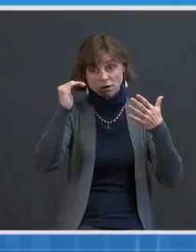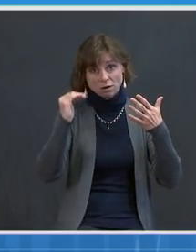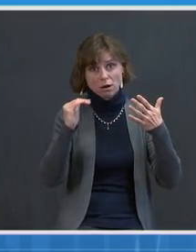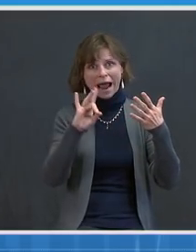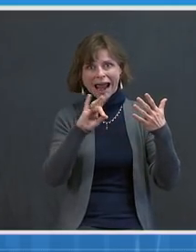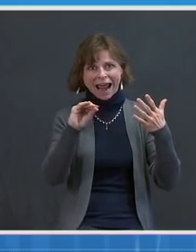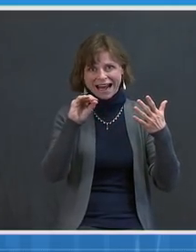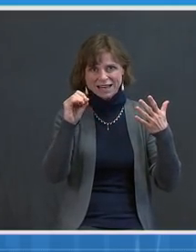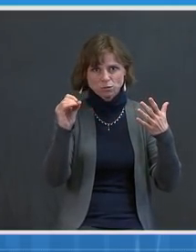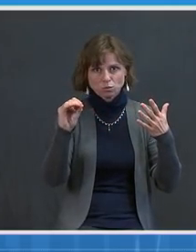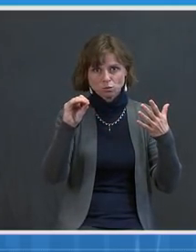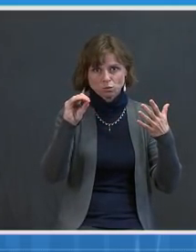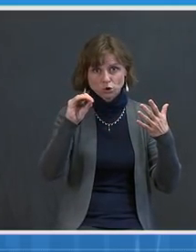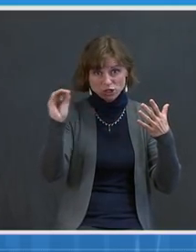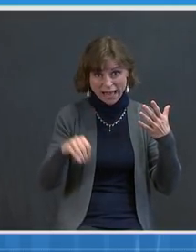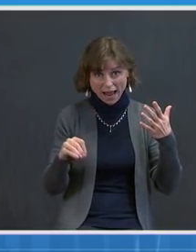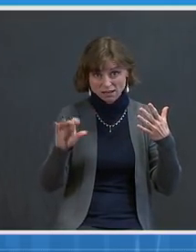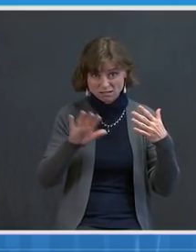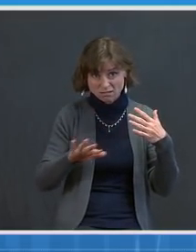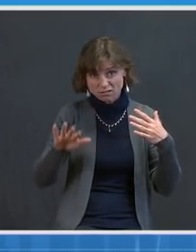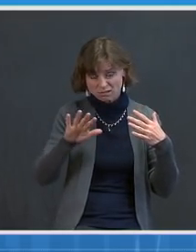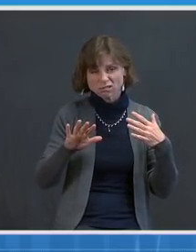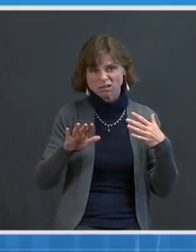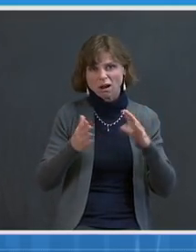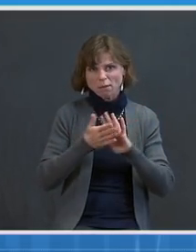We anticipate -- and again, it's purely a speculation --